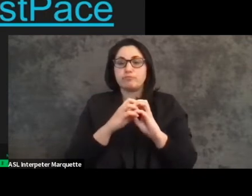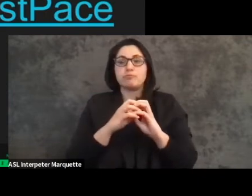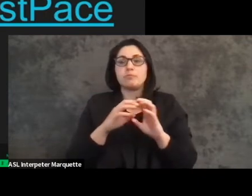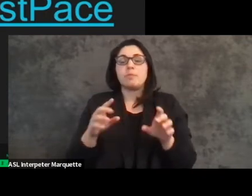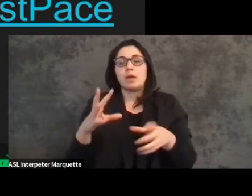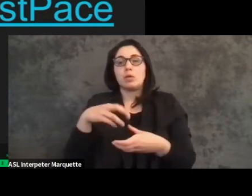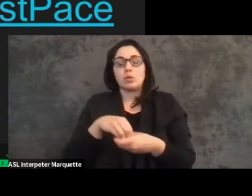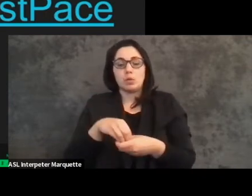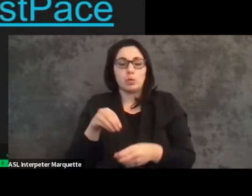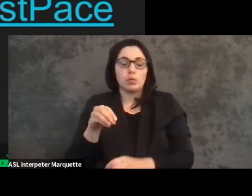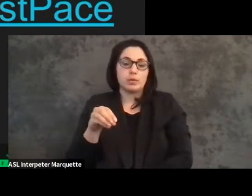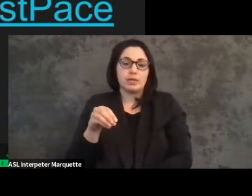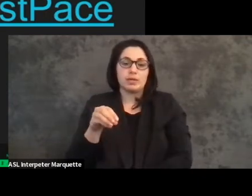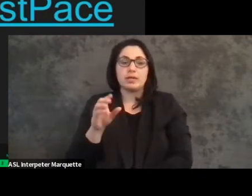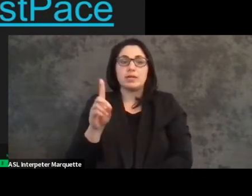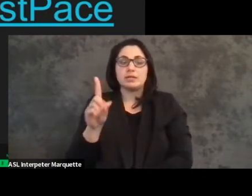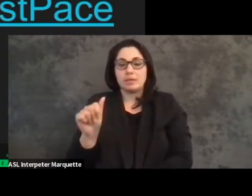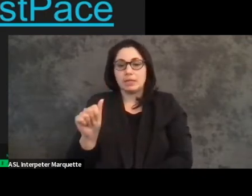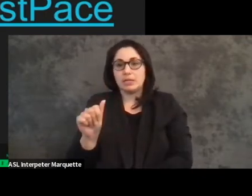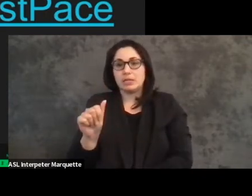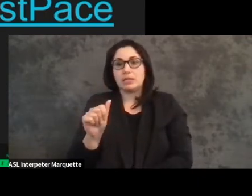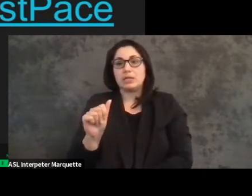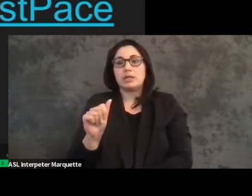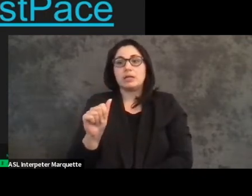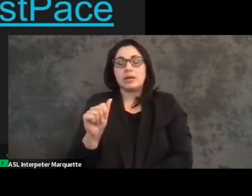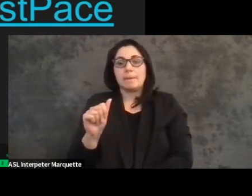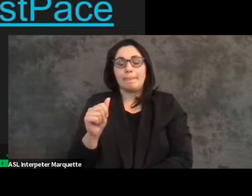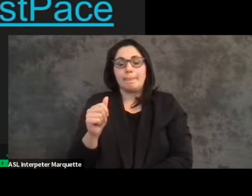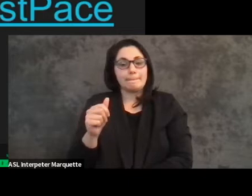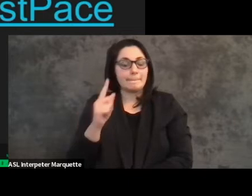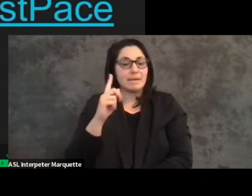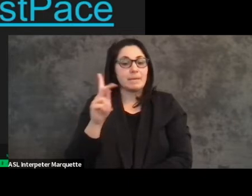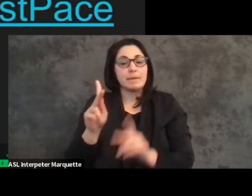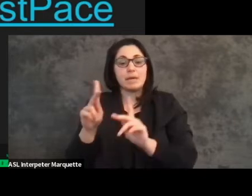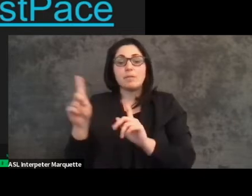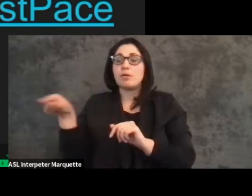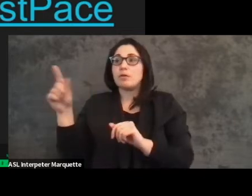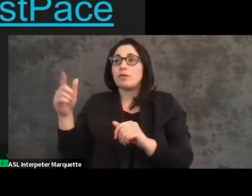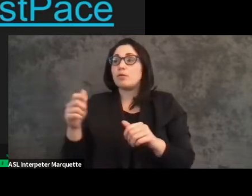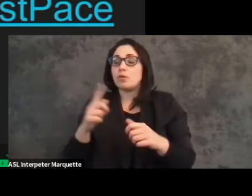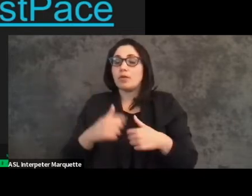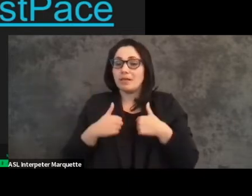must become intersectional in all ways, including on disability. Being in the HIV community